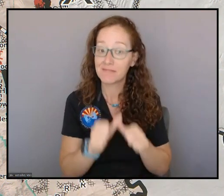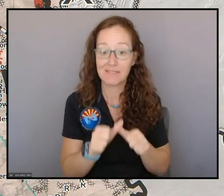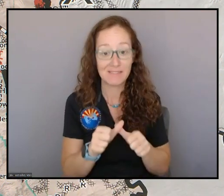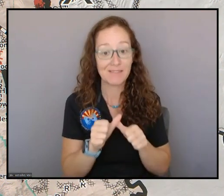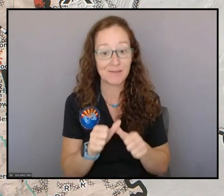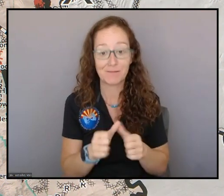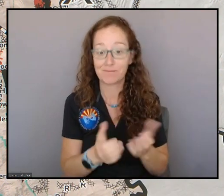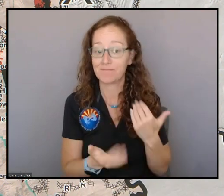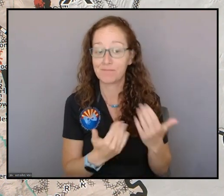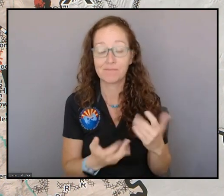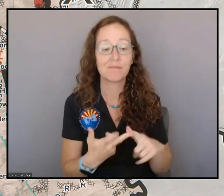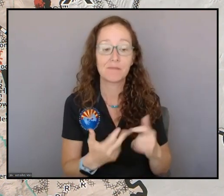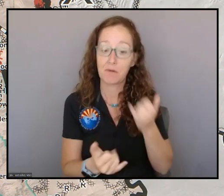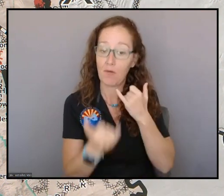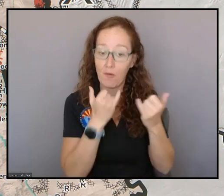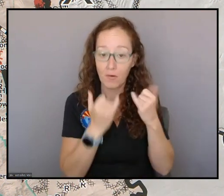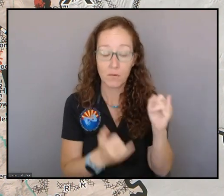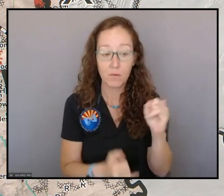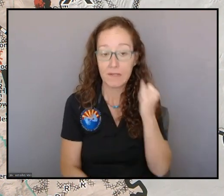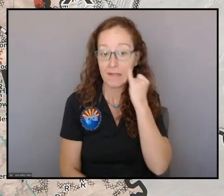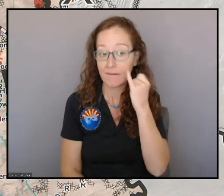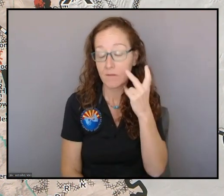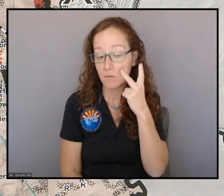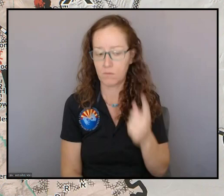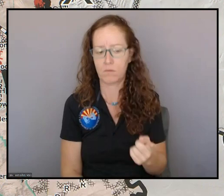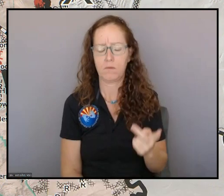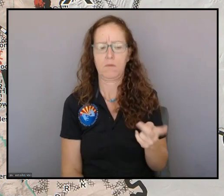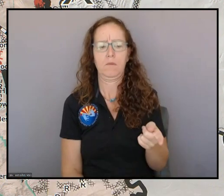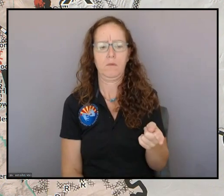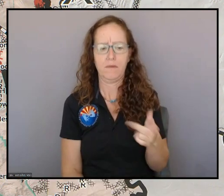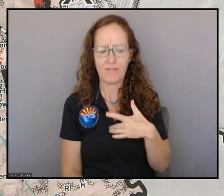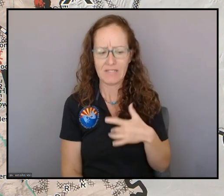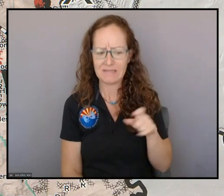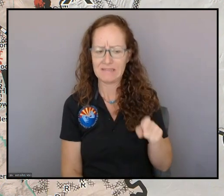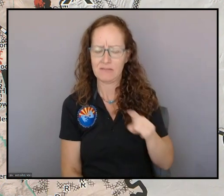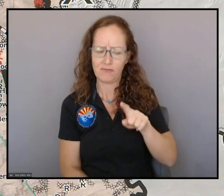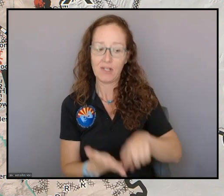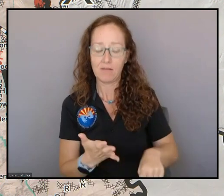there's something you see that you feel needs to be looked at. We appreciate those and it gives us an opportunity to go